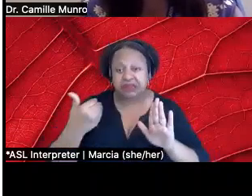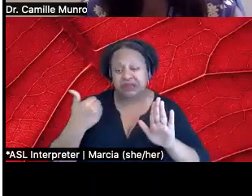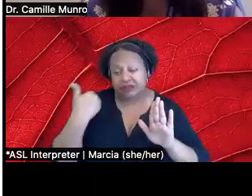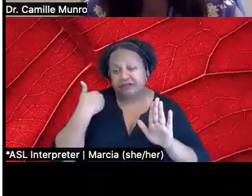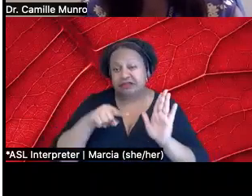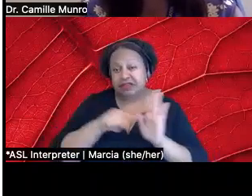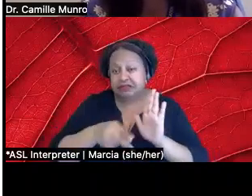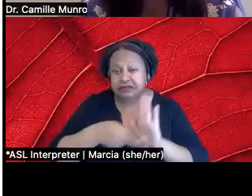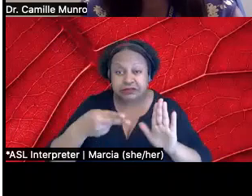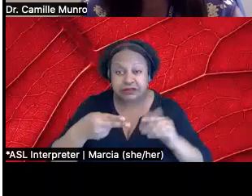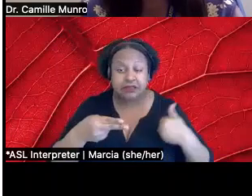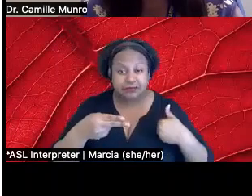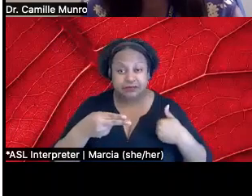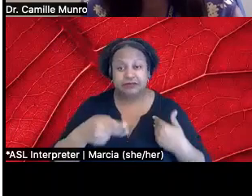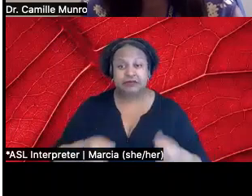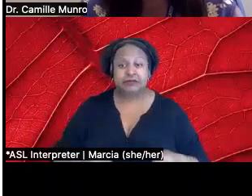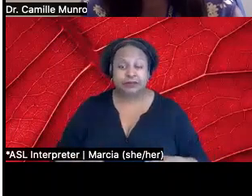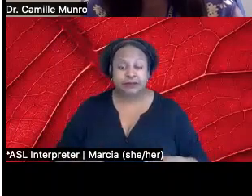similar to the ones i was facing .